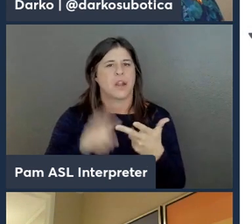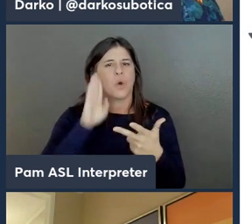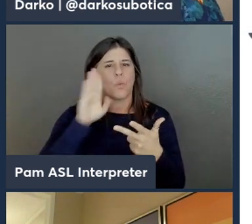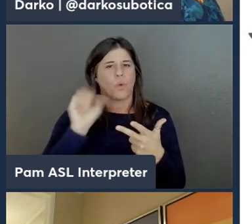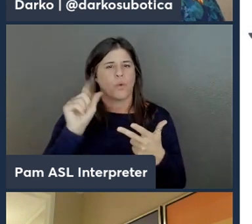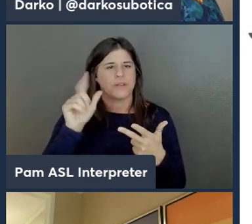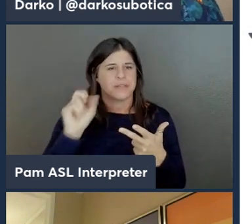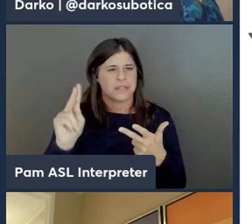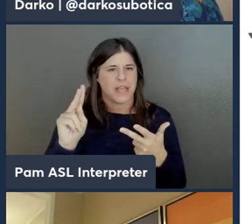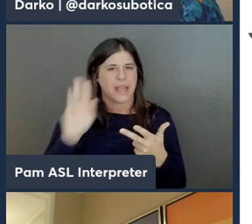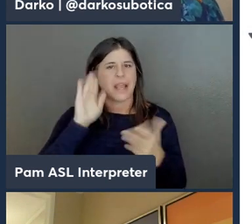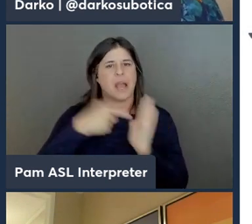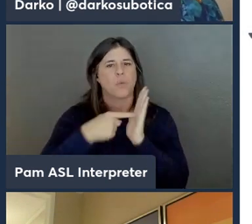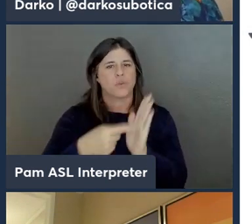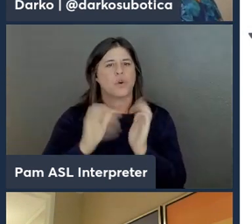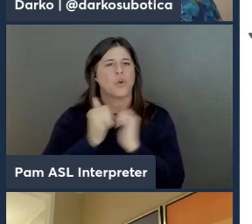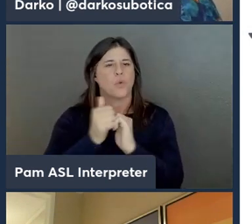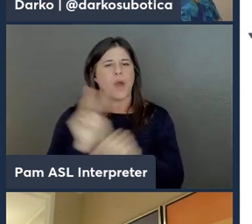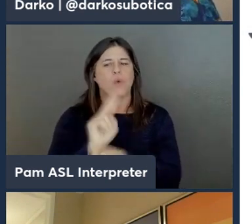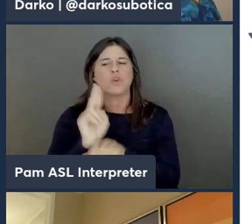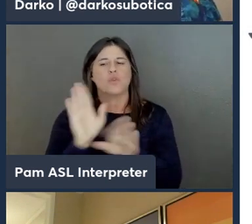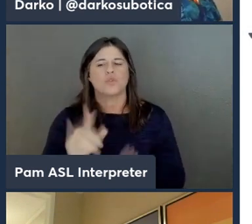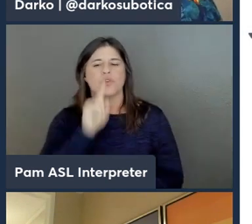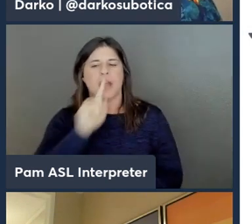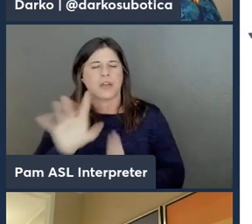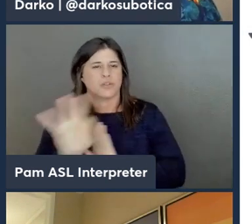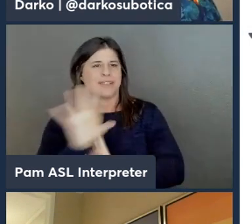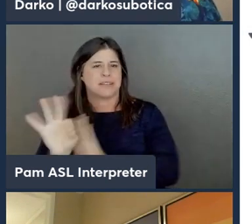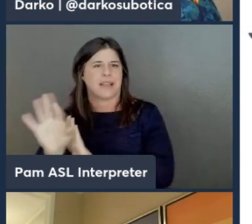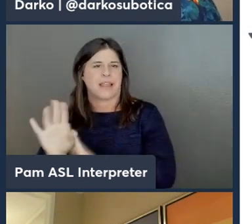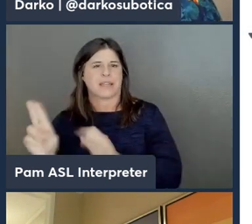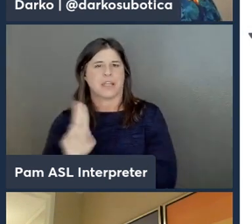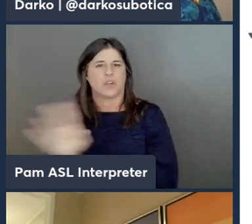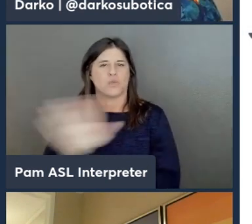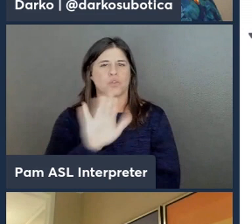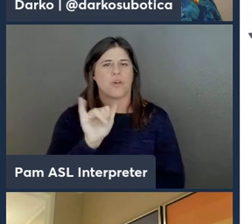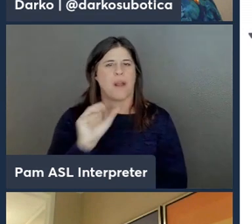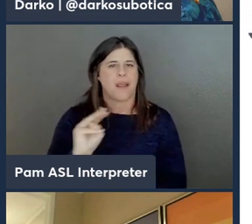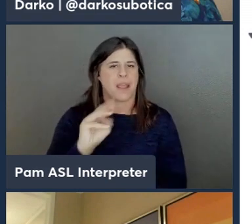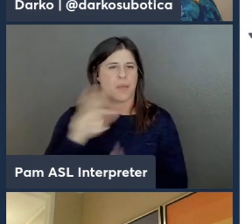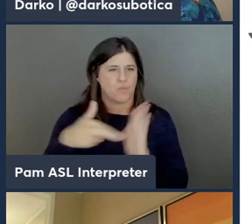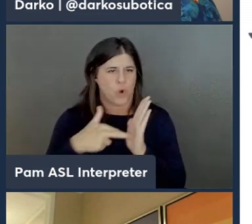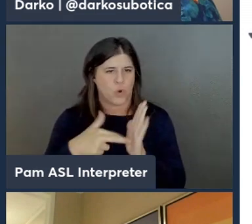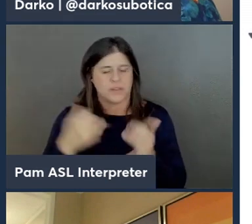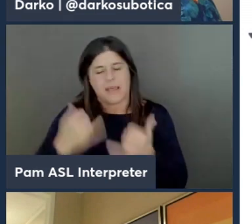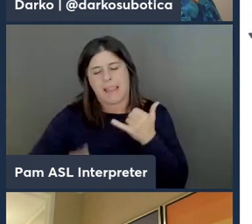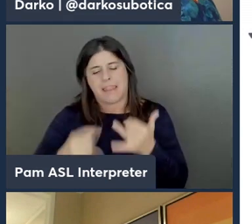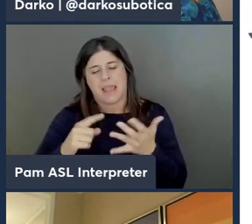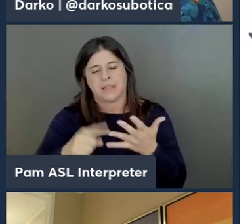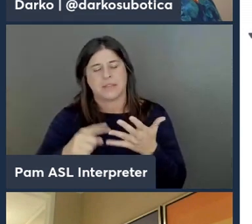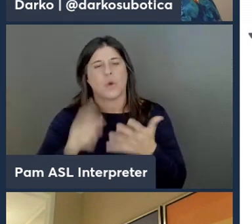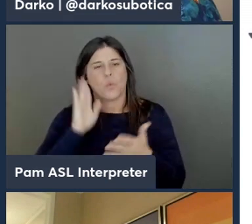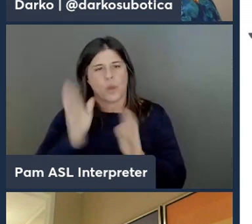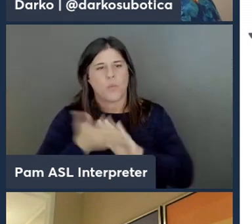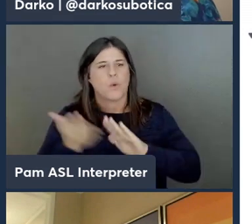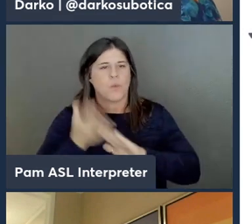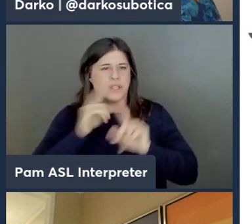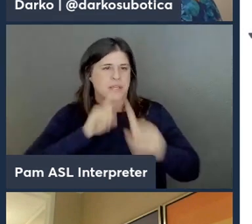where I will show you how users, actually select, and use the IAM rules. And lastly, we're going to run some commands, that are what we call,